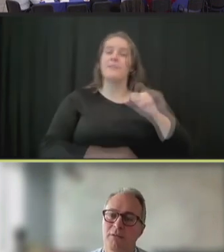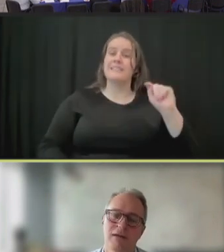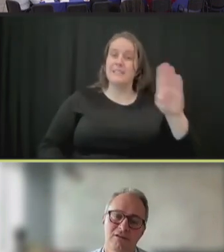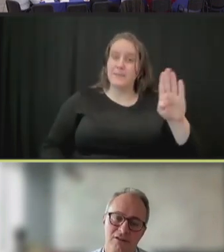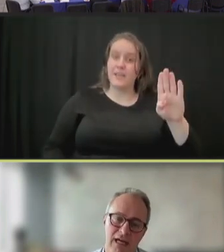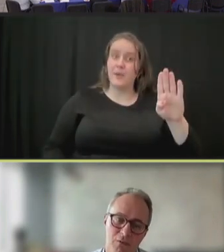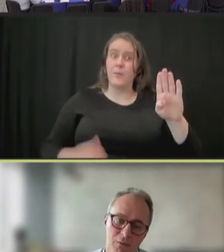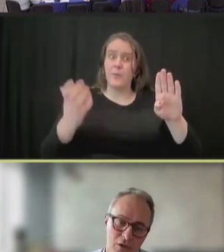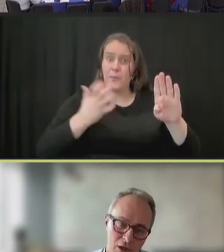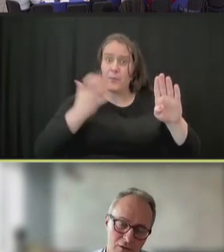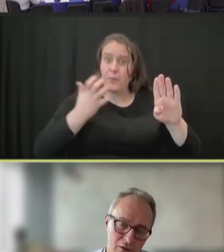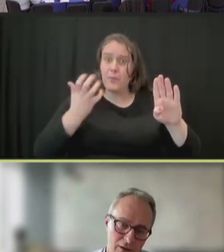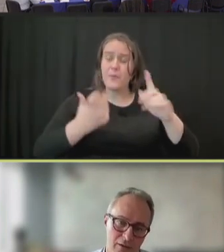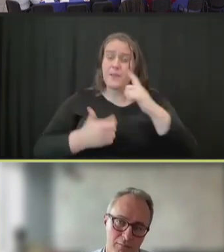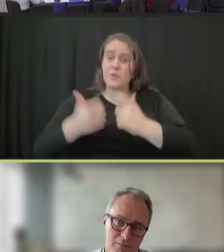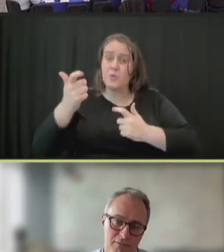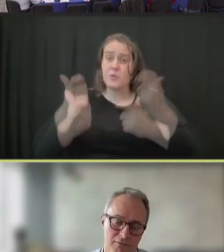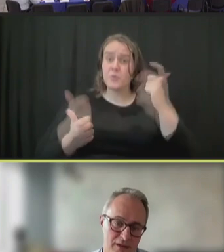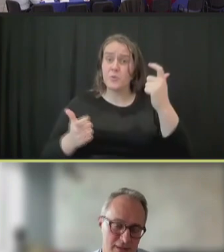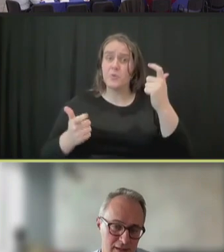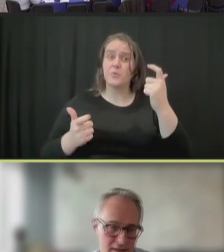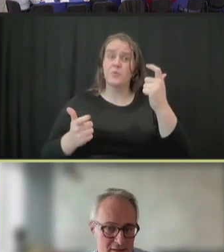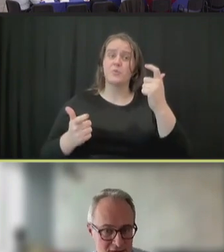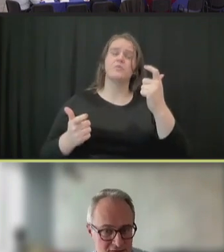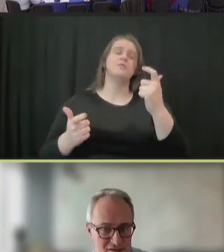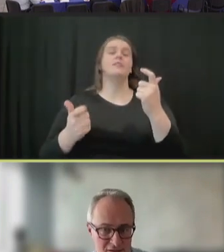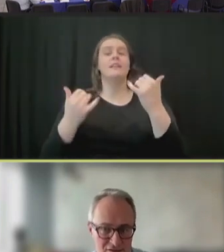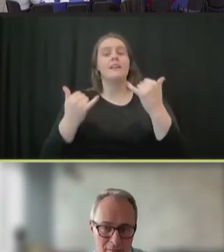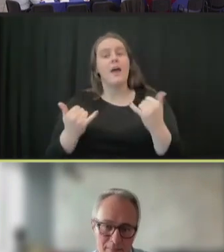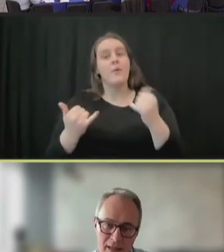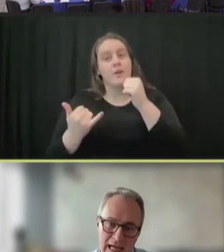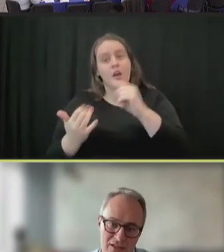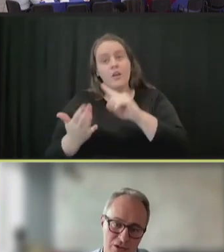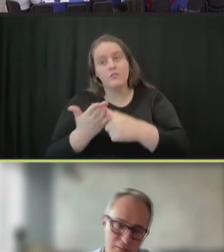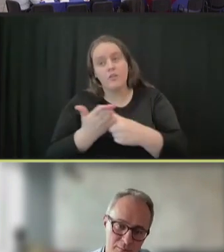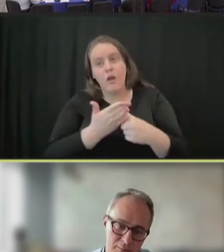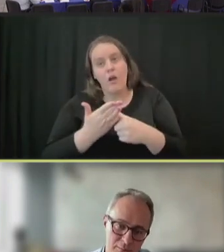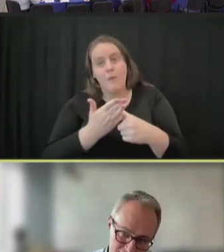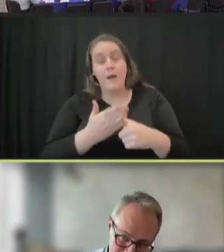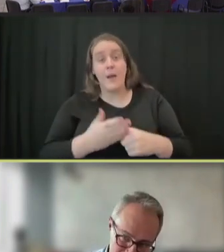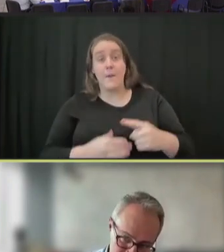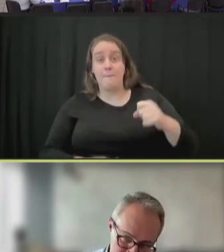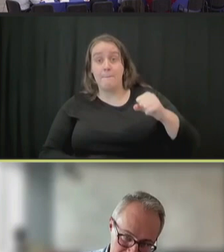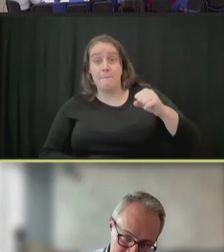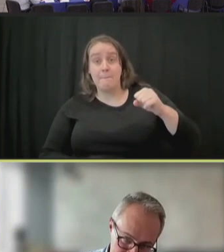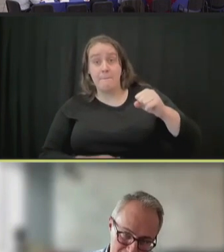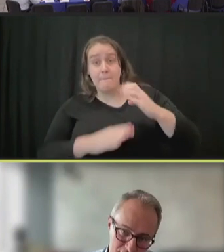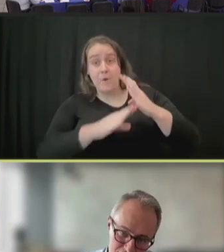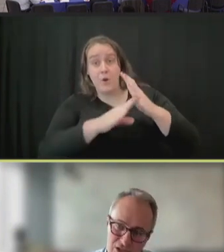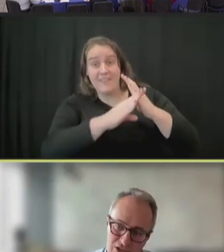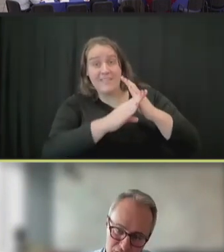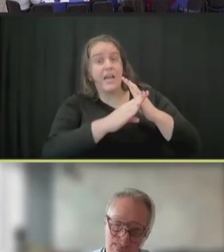Because now we are not talking about preventing the disease, actually preventing infection,